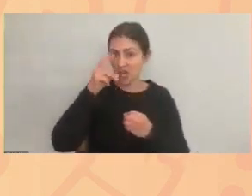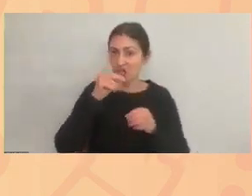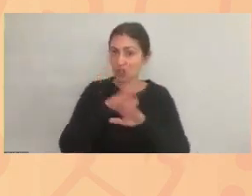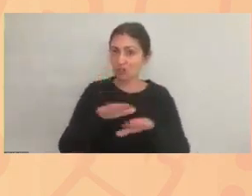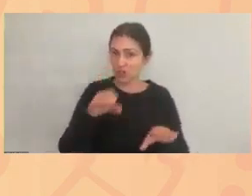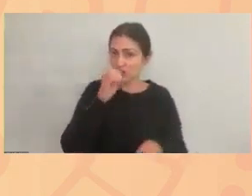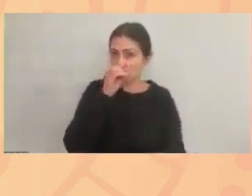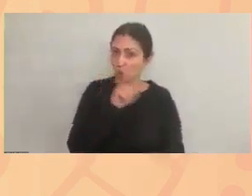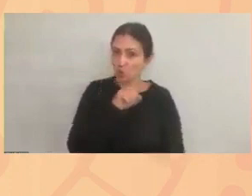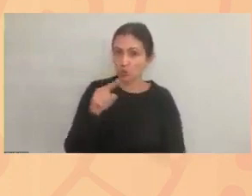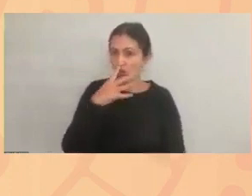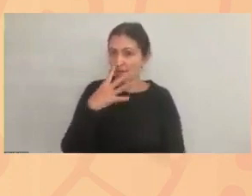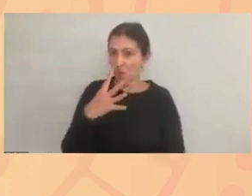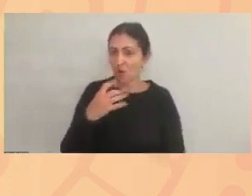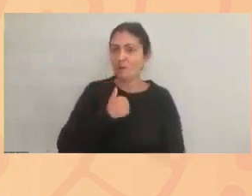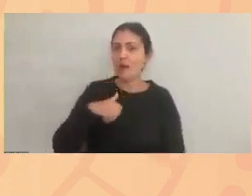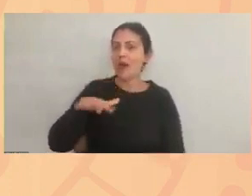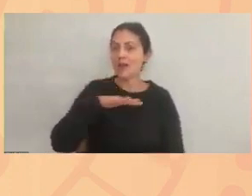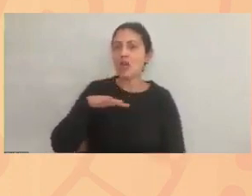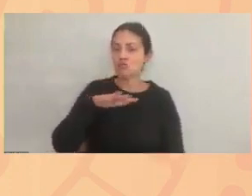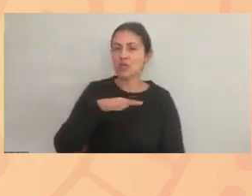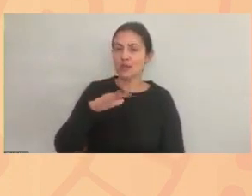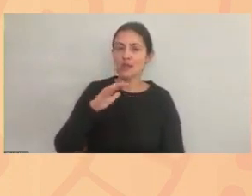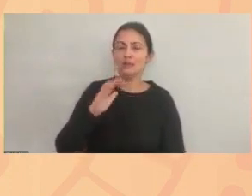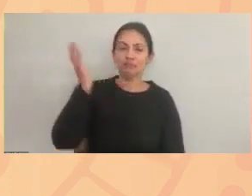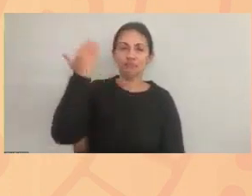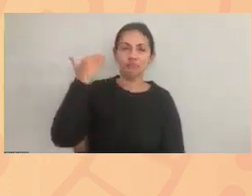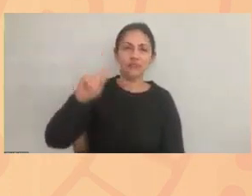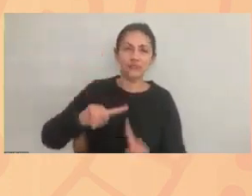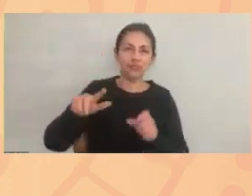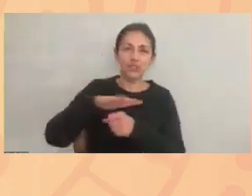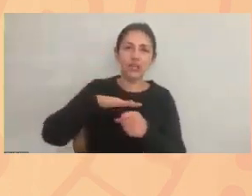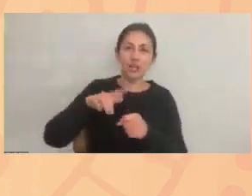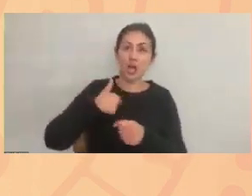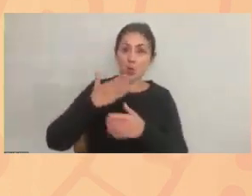Back at home at Baya Gawi I'm educator and you'll